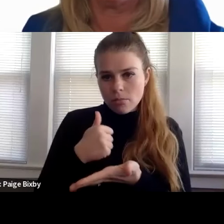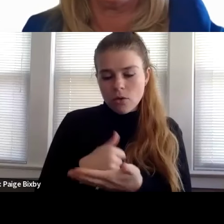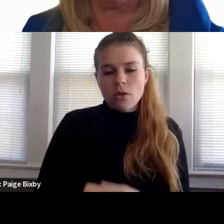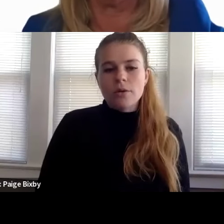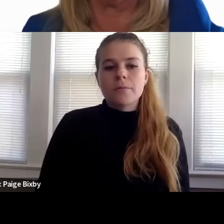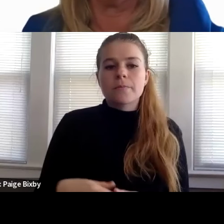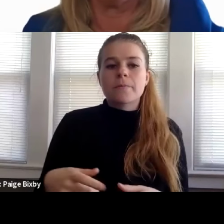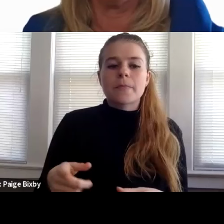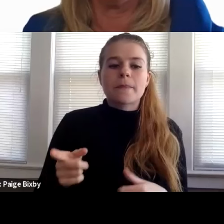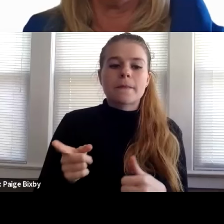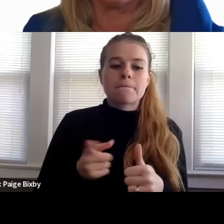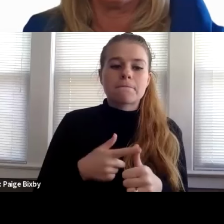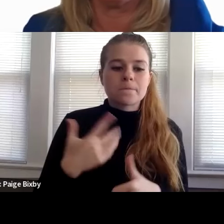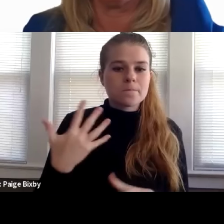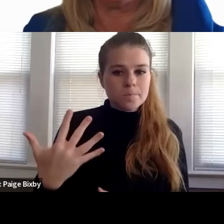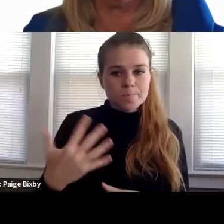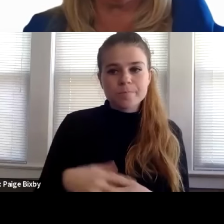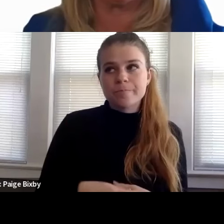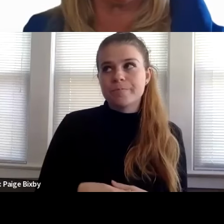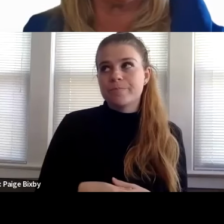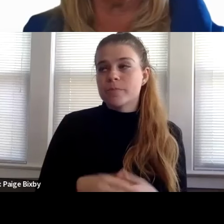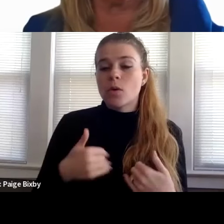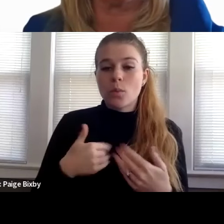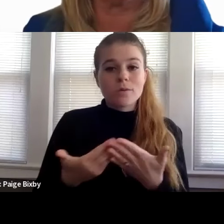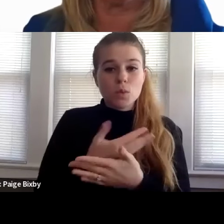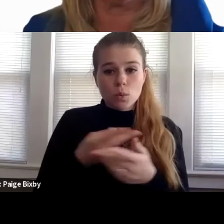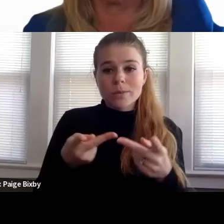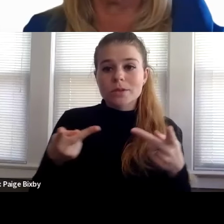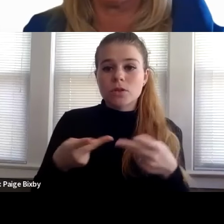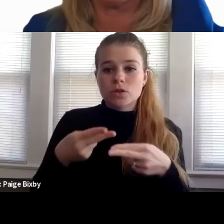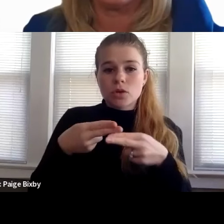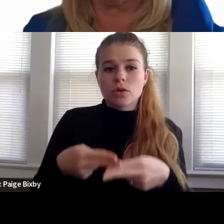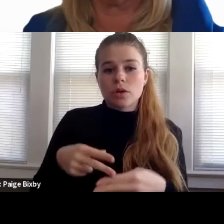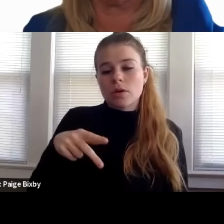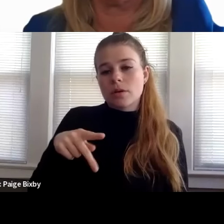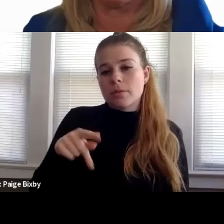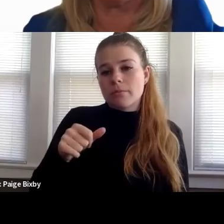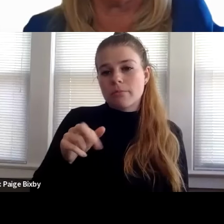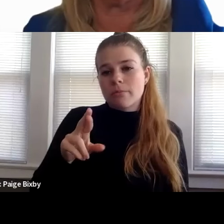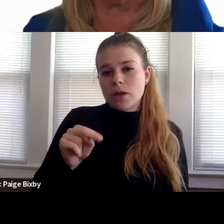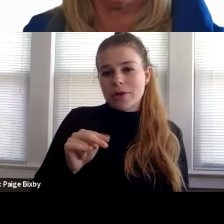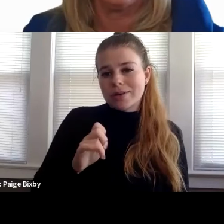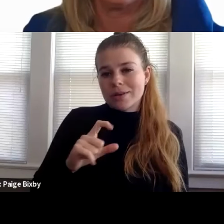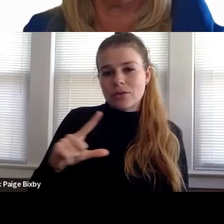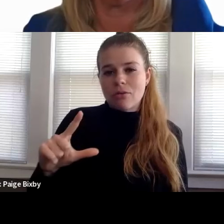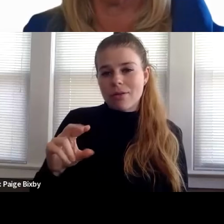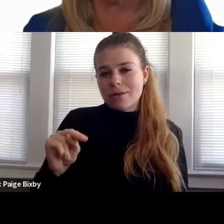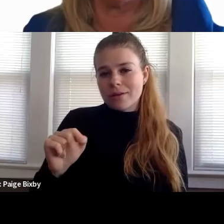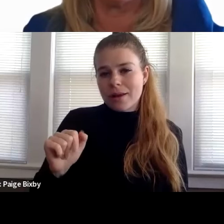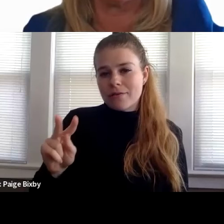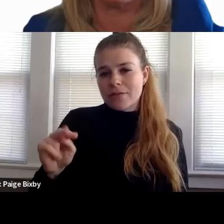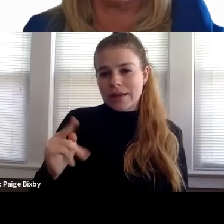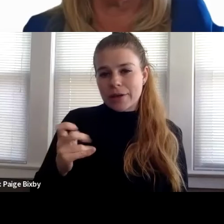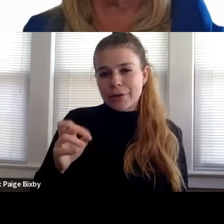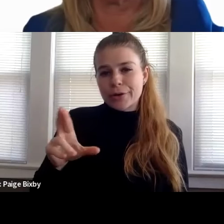we have new positions called perinatal navigators at our medical center and there are treatment professionals